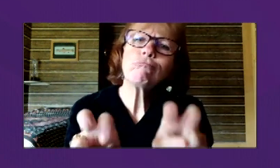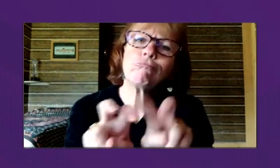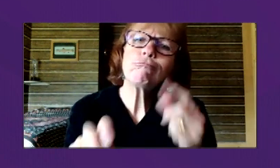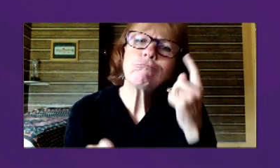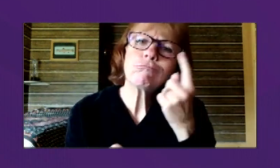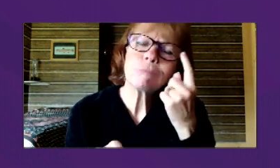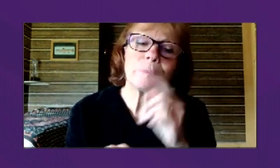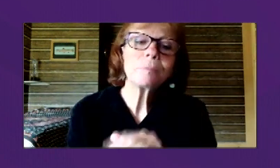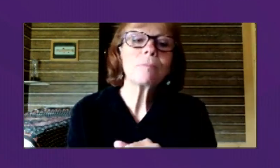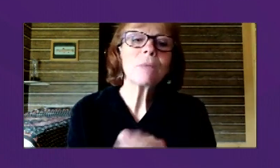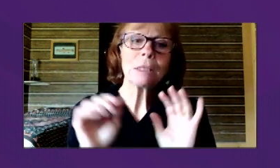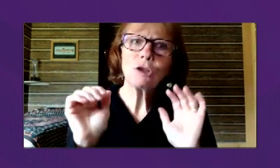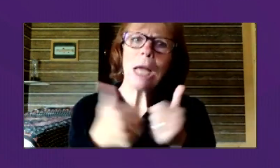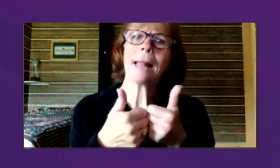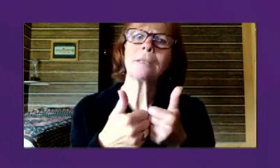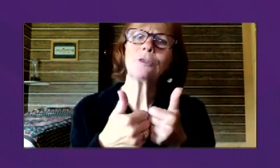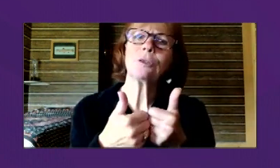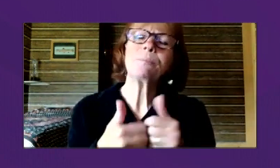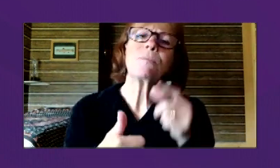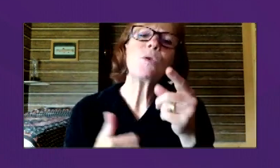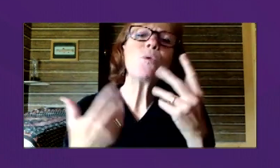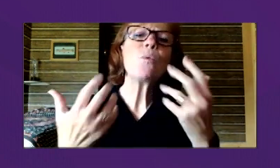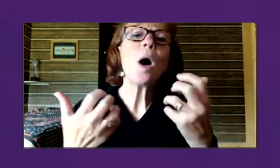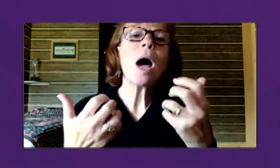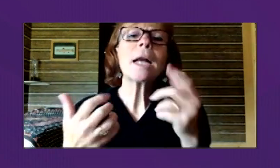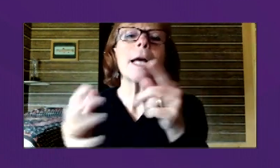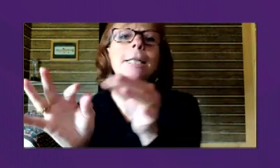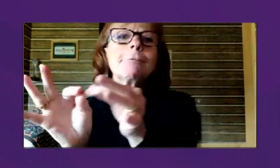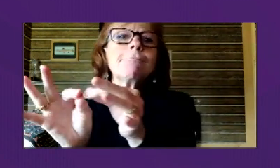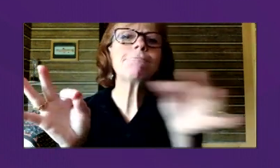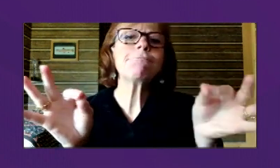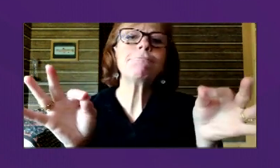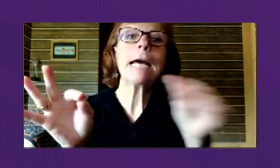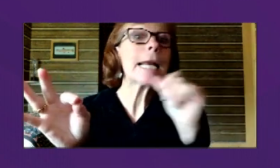You wanna make it open-ended. Can the students be engaged in the question?